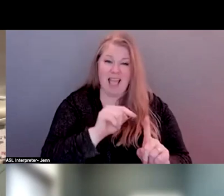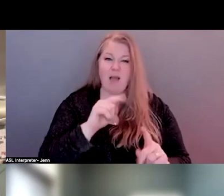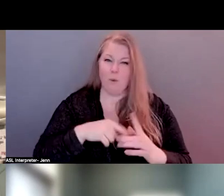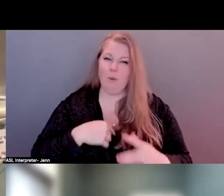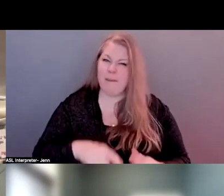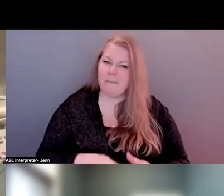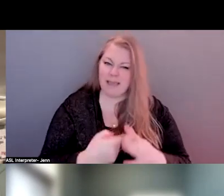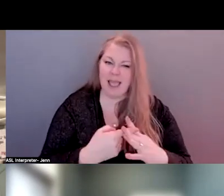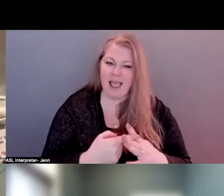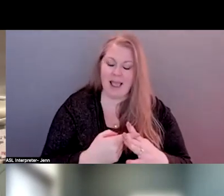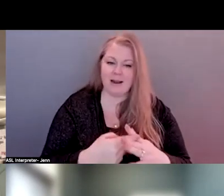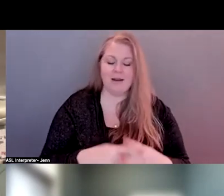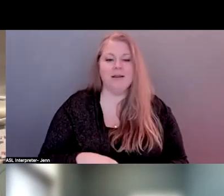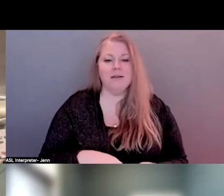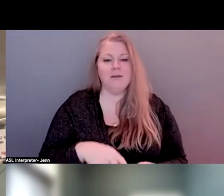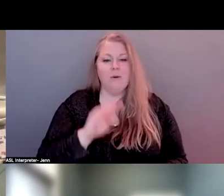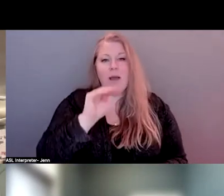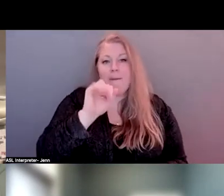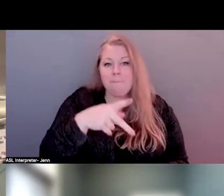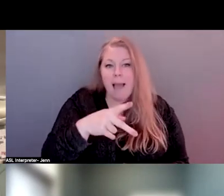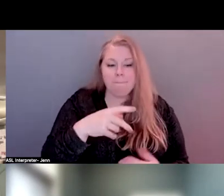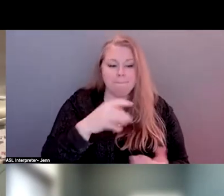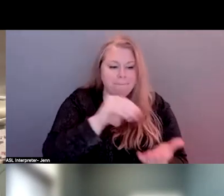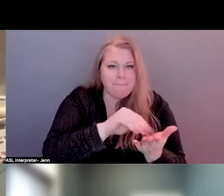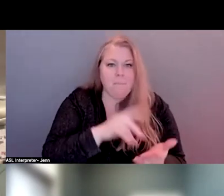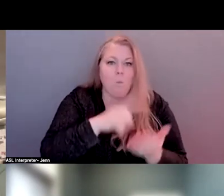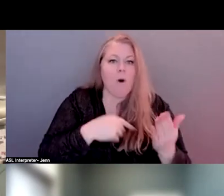Let's map where we are frustrated with today and try to make sure